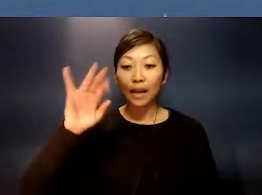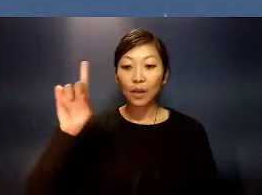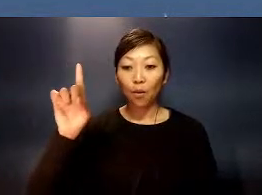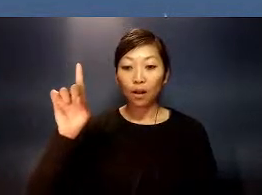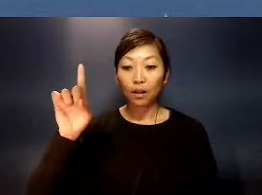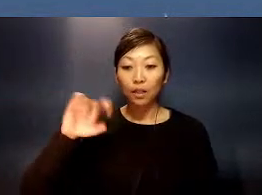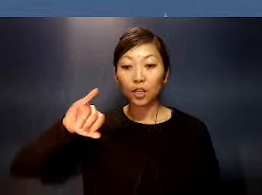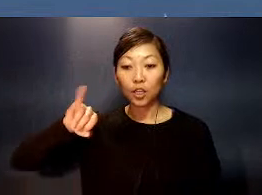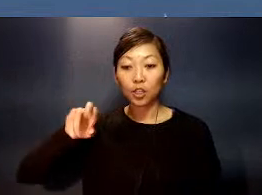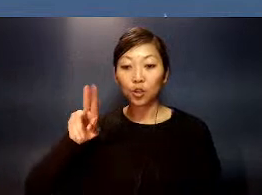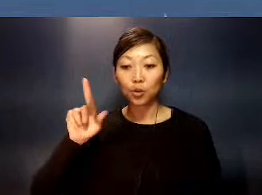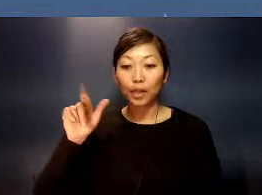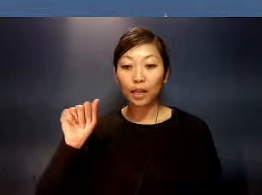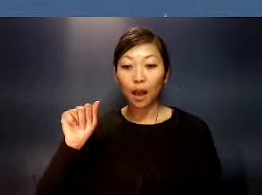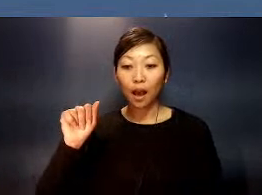SO MY NAME IS JULIA, AND MY PARTNER AND I AND OUR DOG